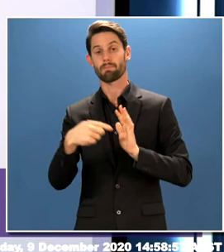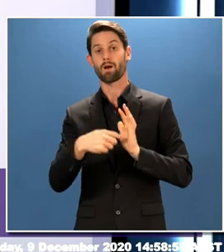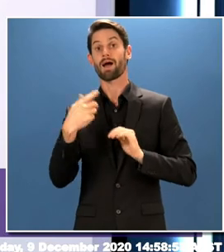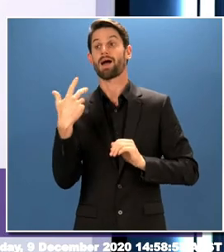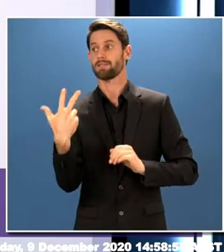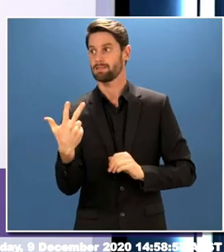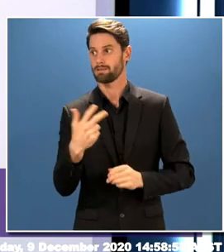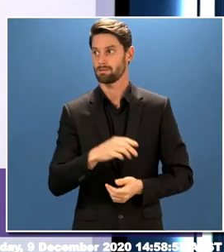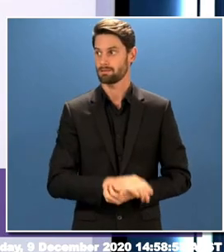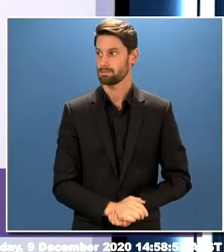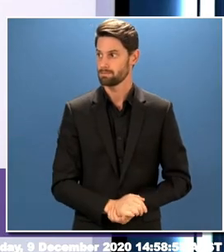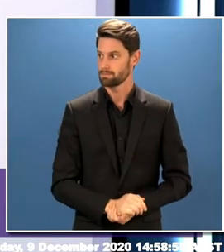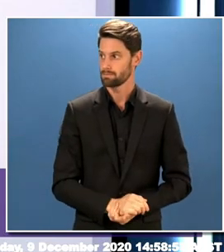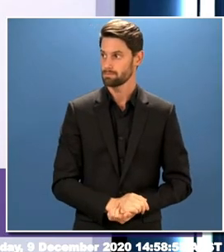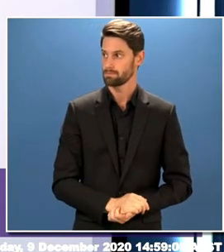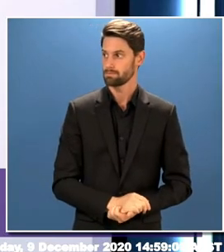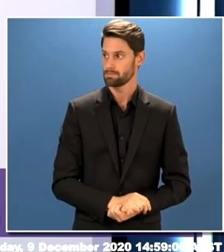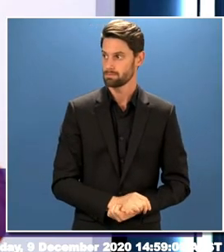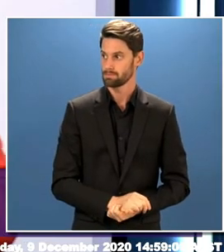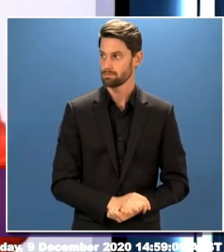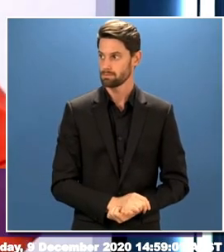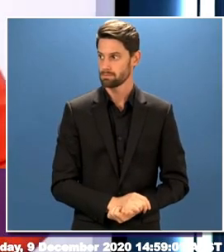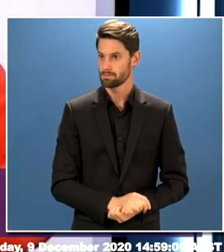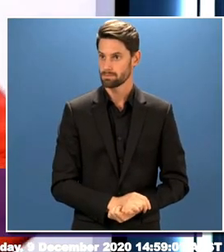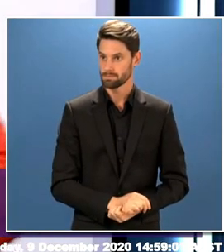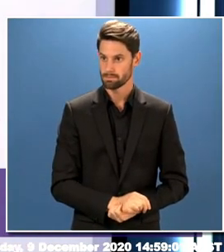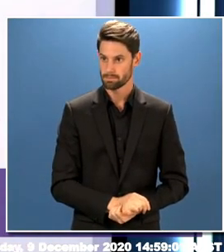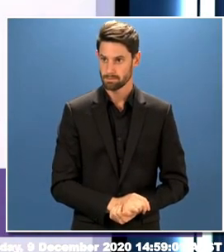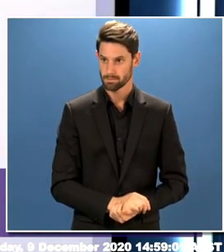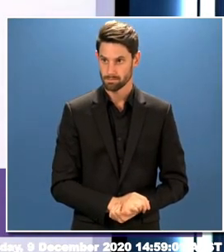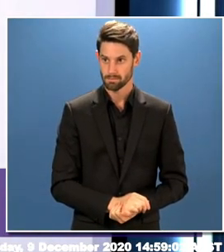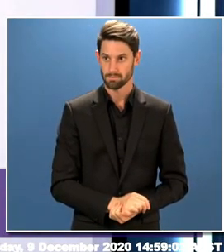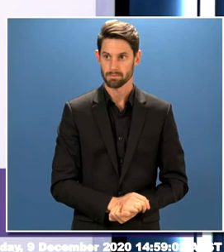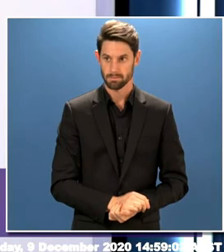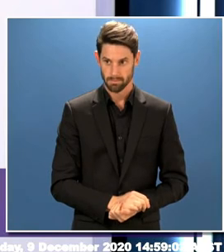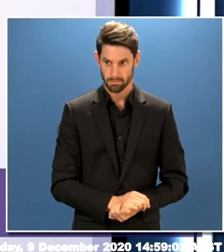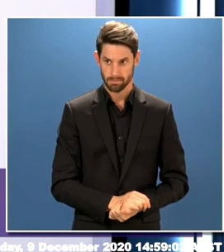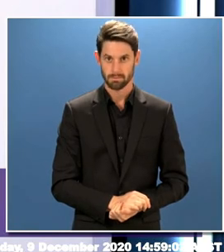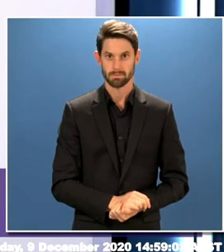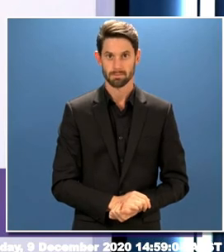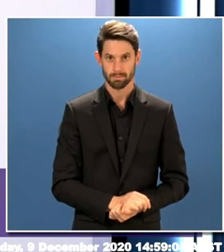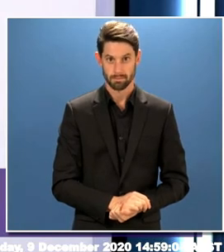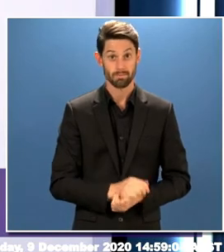Yes, thank you. That can be done. Now Dr Stafford, I think we were planning on having over an hour, and I apologize